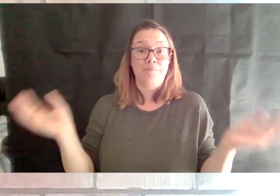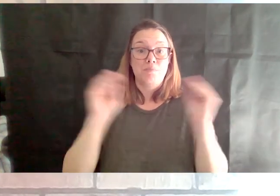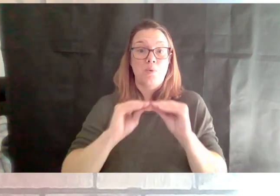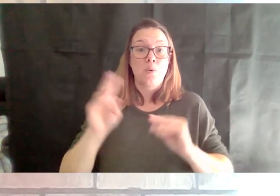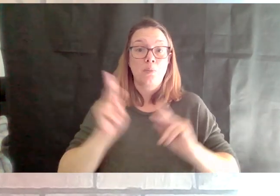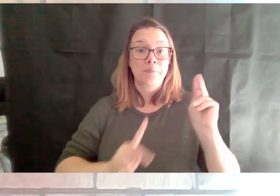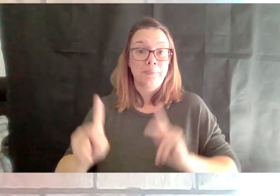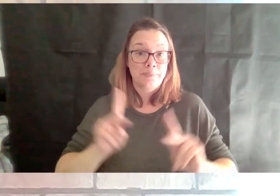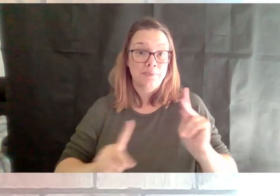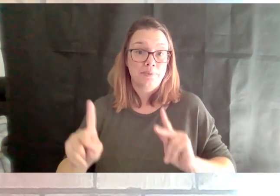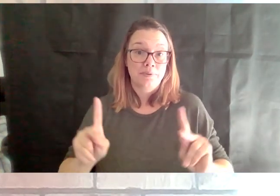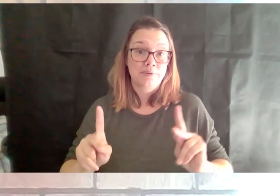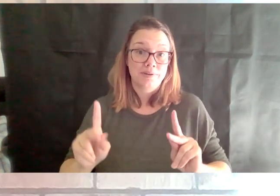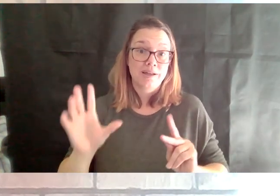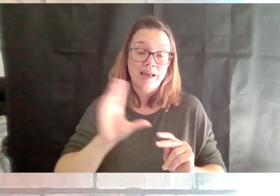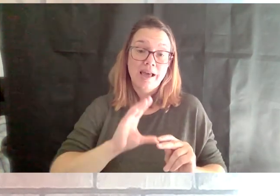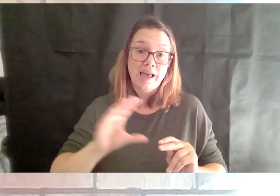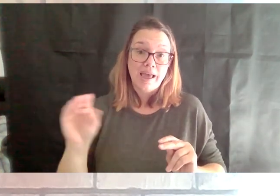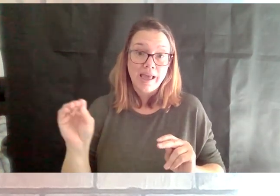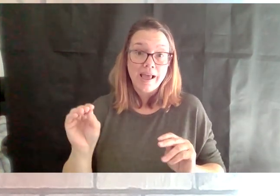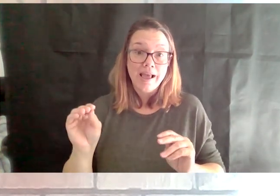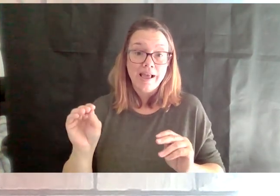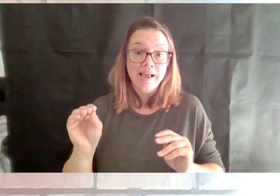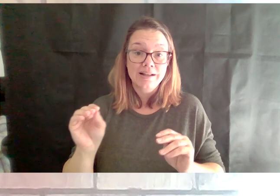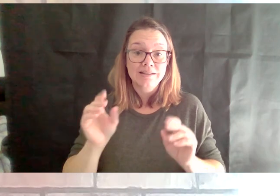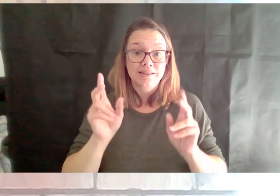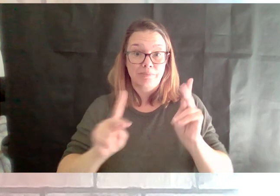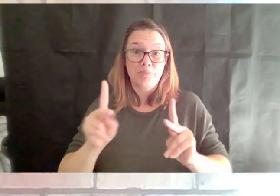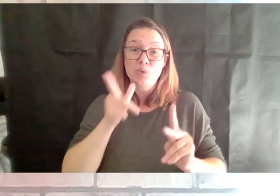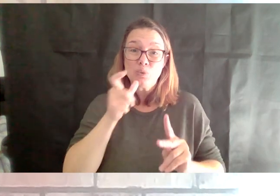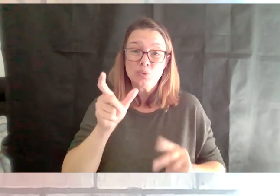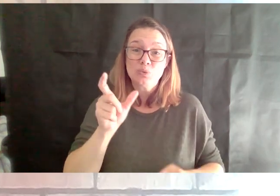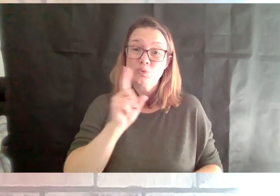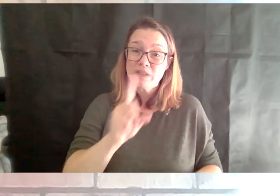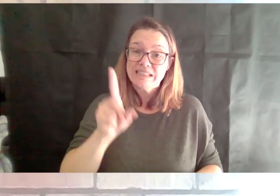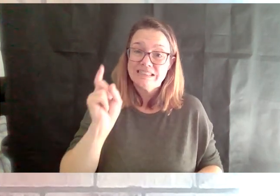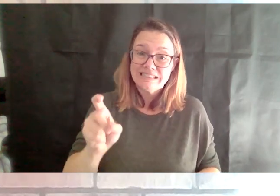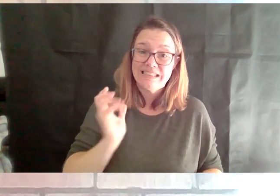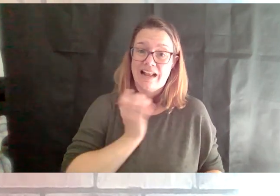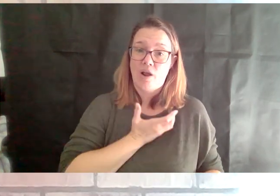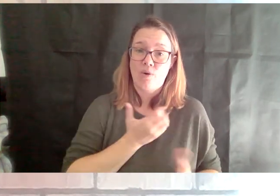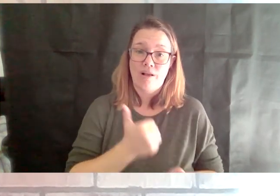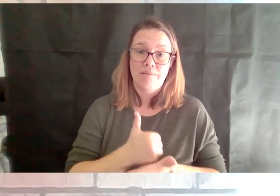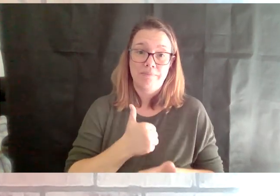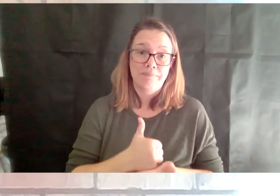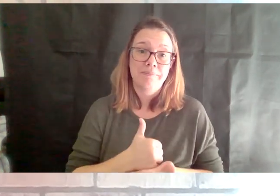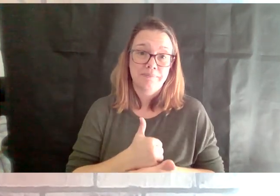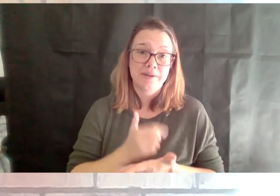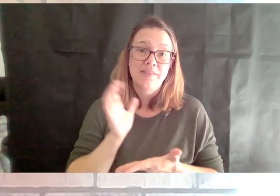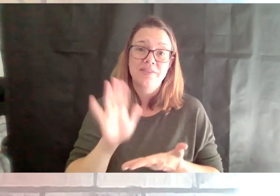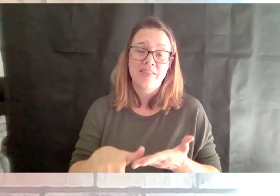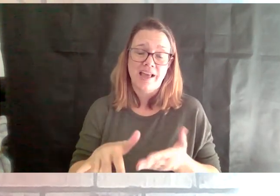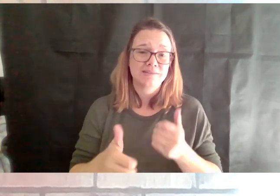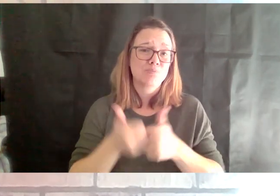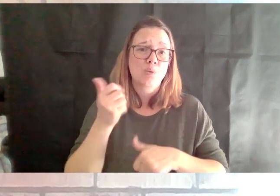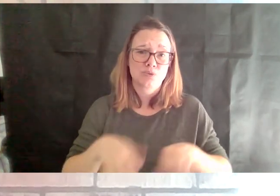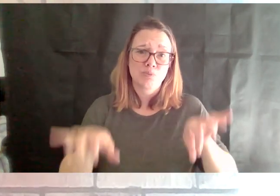and the individual consumers who really need our help. I believe that that's what's most important when interacting